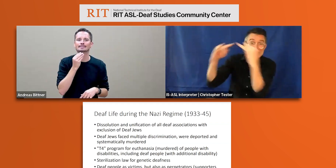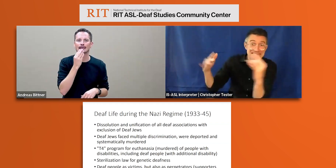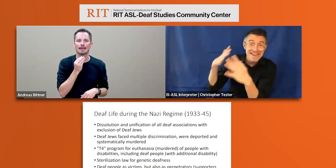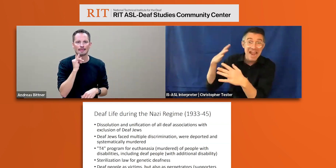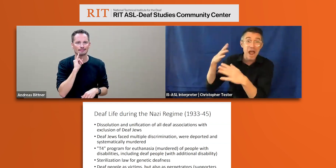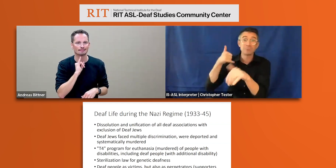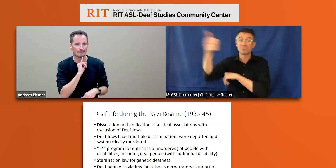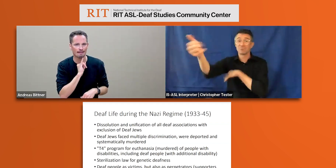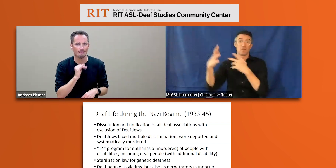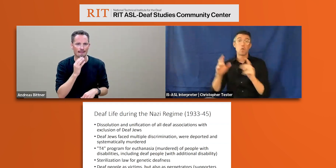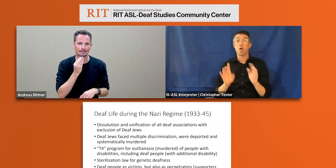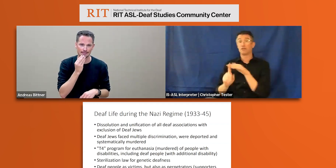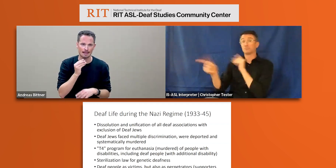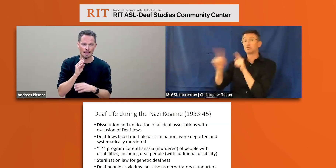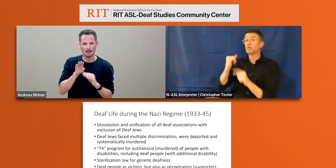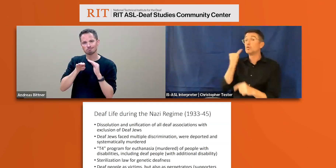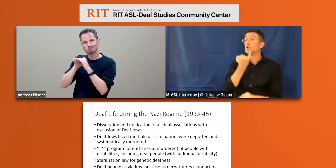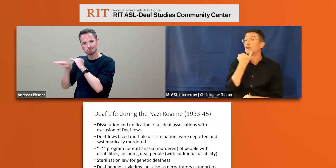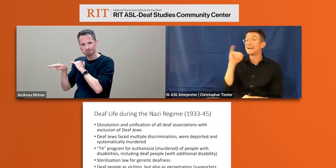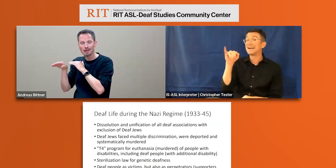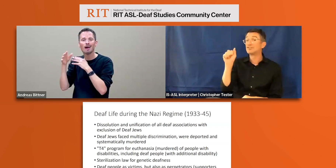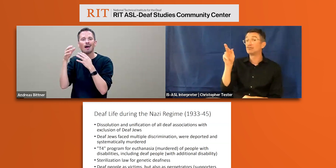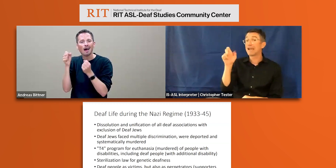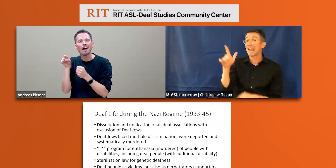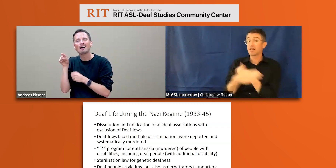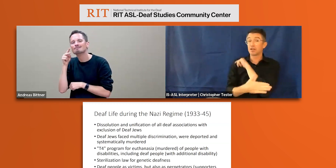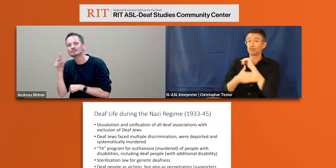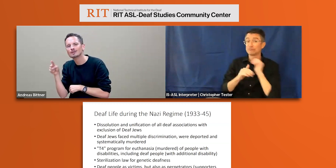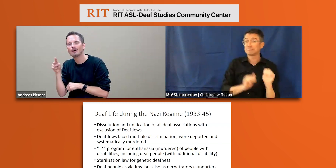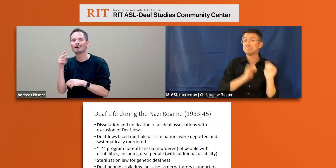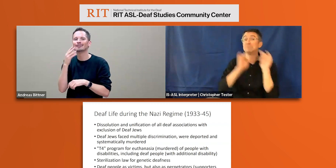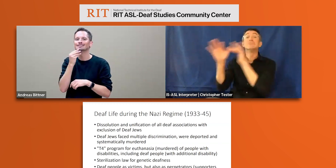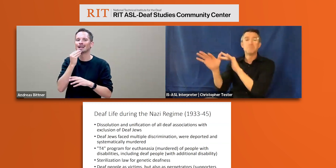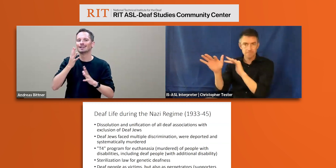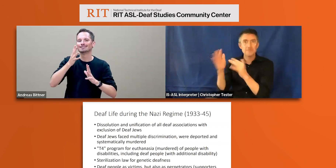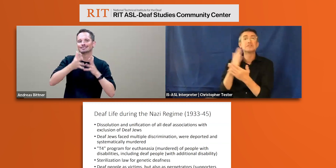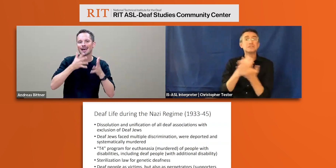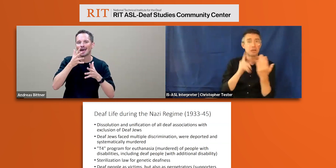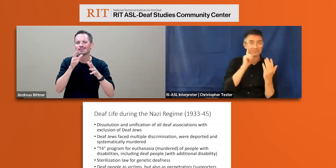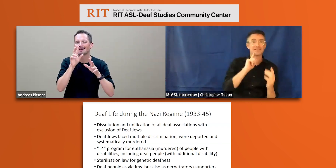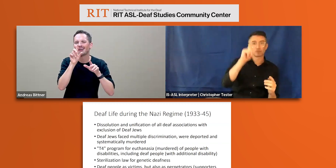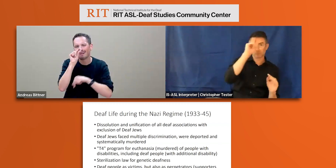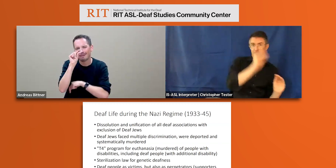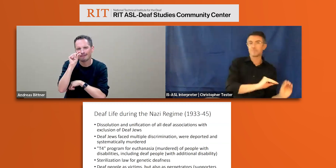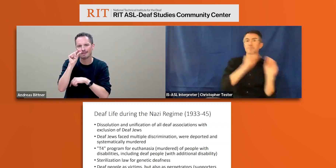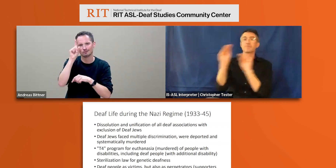Many tried to escape, emigrate. Some people went to Israel.